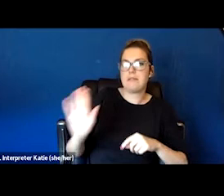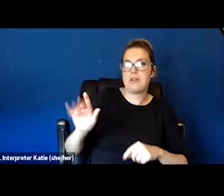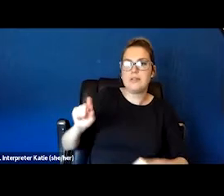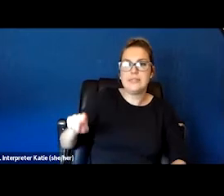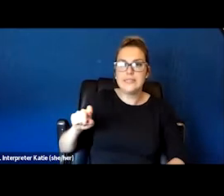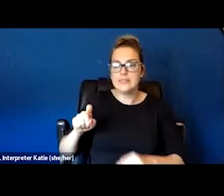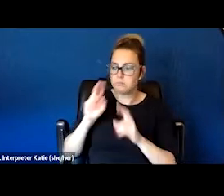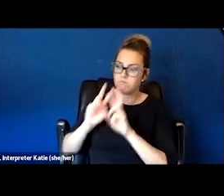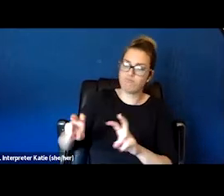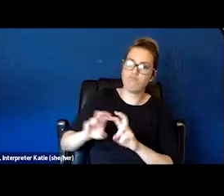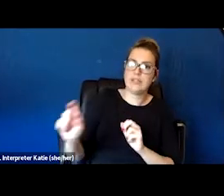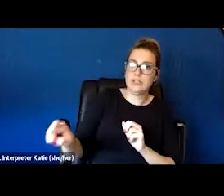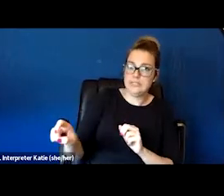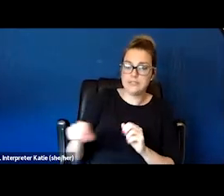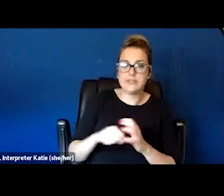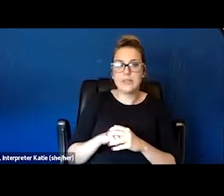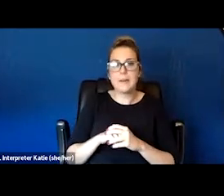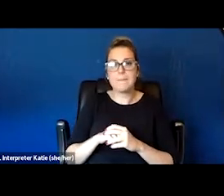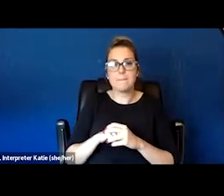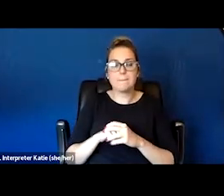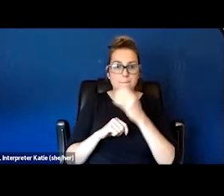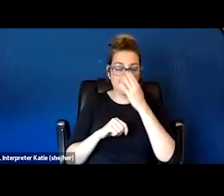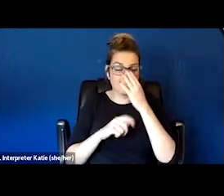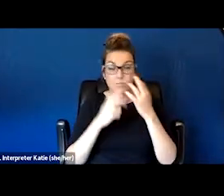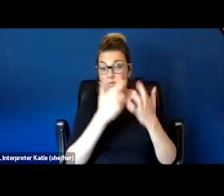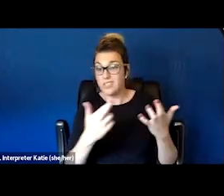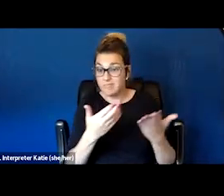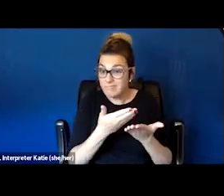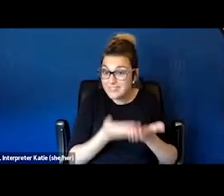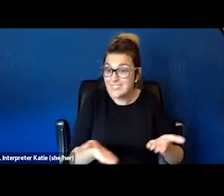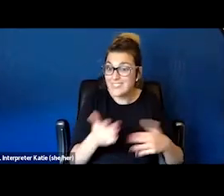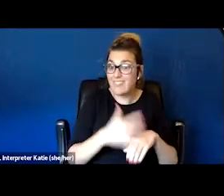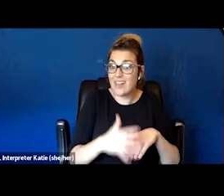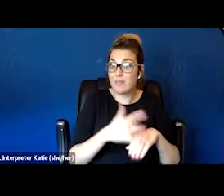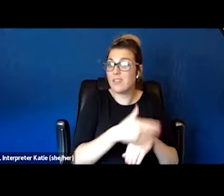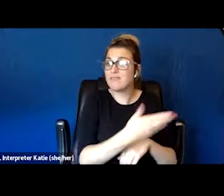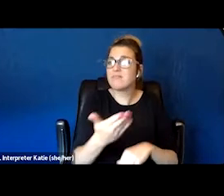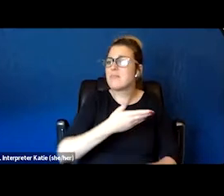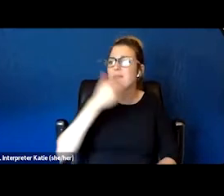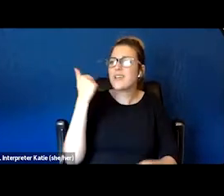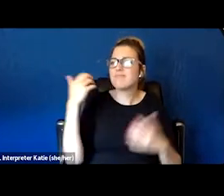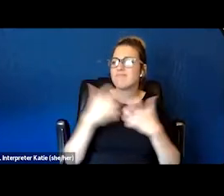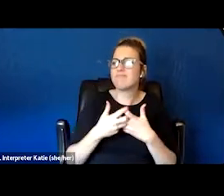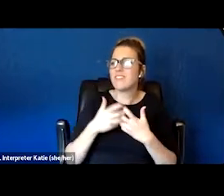And that people are matched to the resources that are available that are most suitable to meet those needs and their preferences.